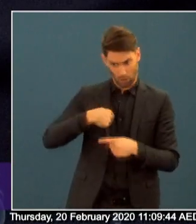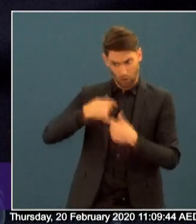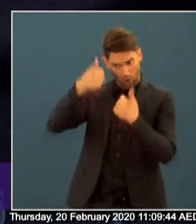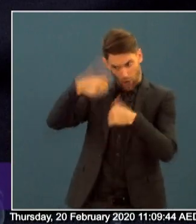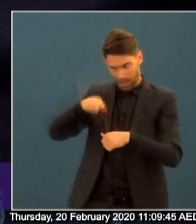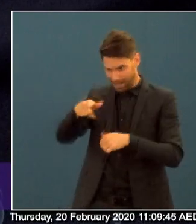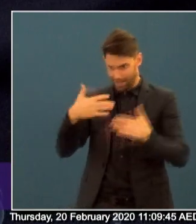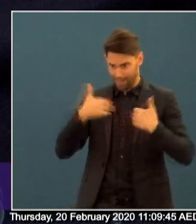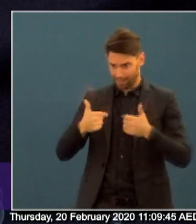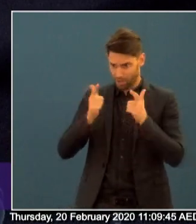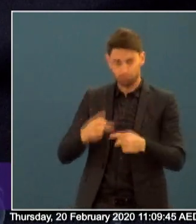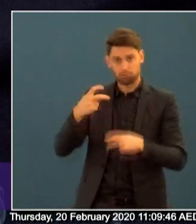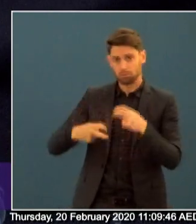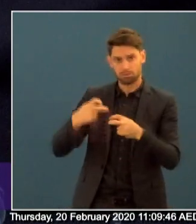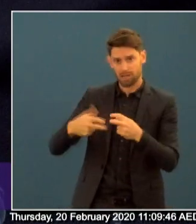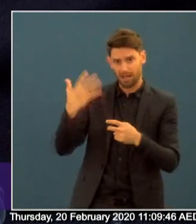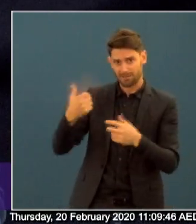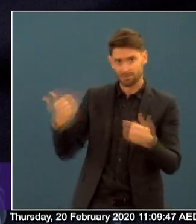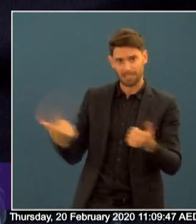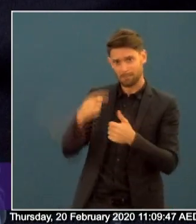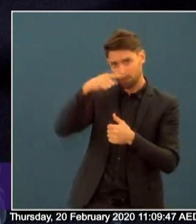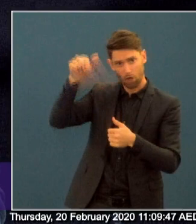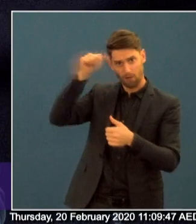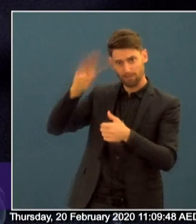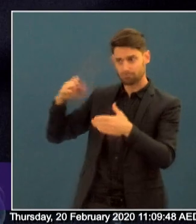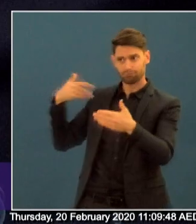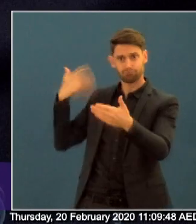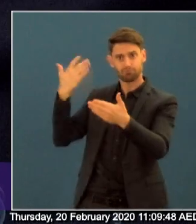My esteemed colleague Professor Helen Beange